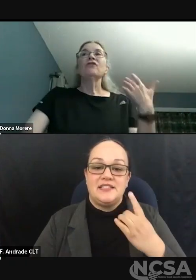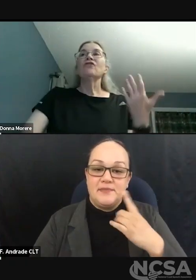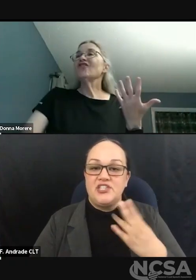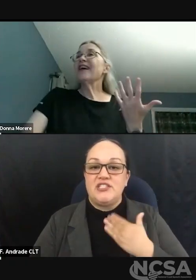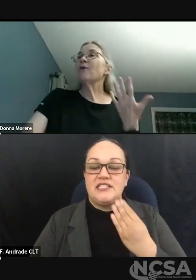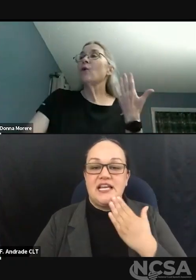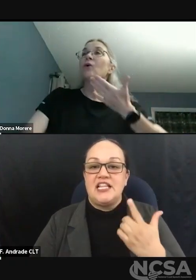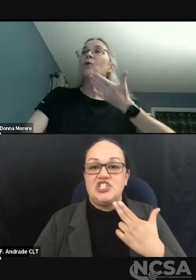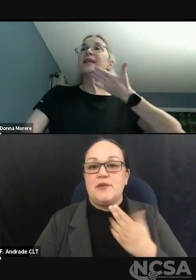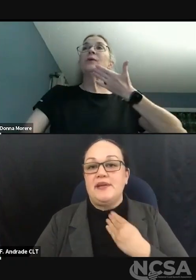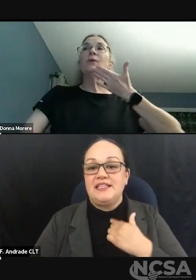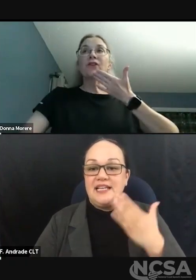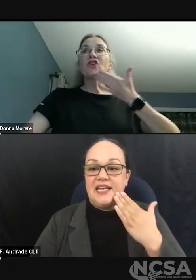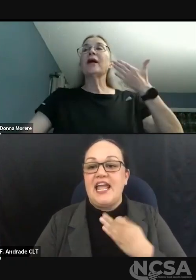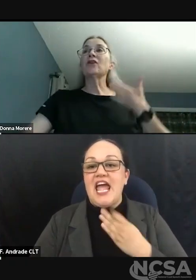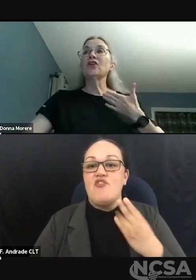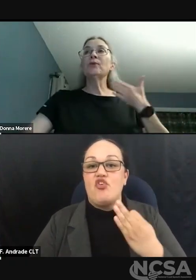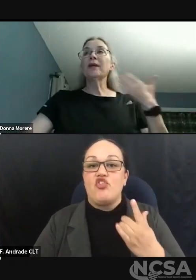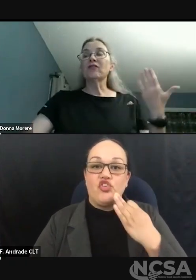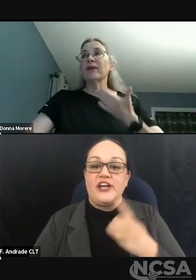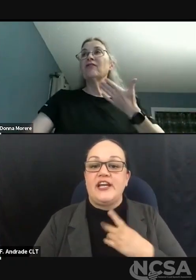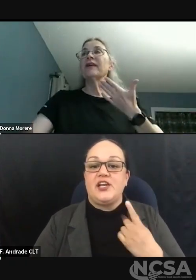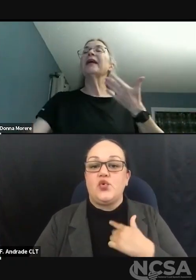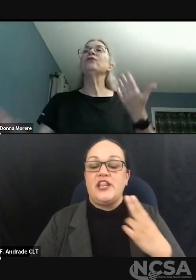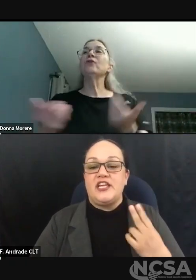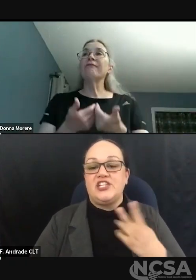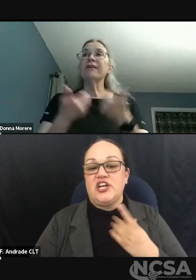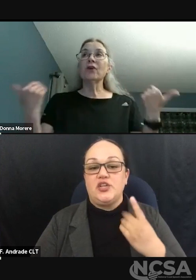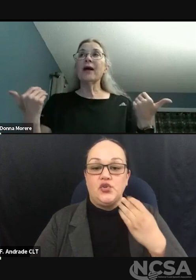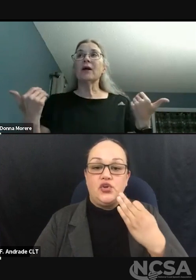just have oral reading with the child cueing expressively, and you can figure out,